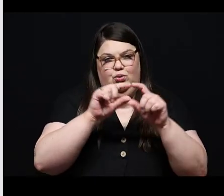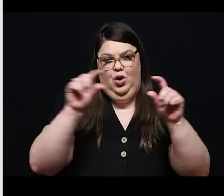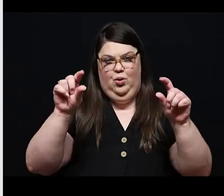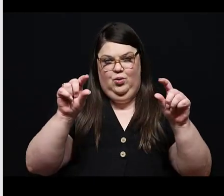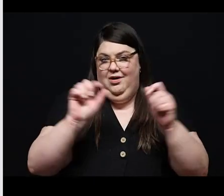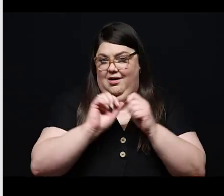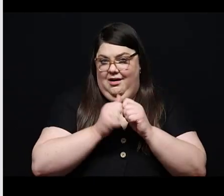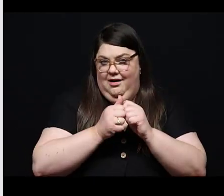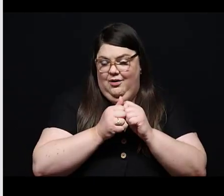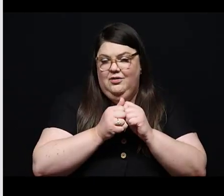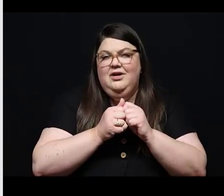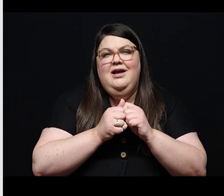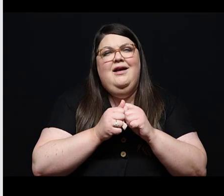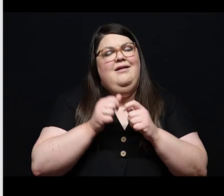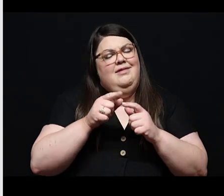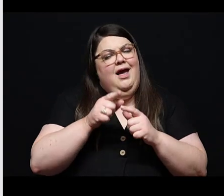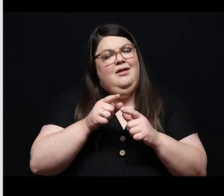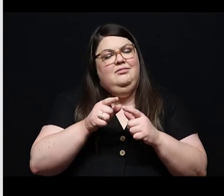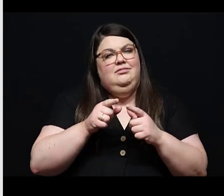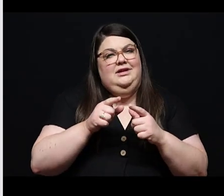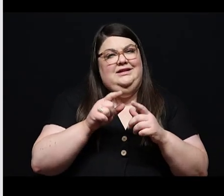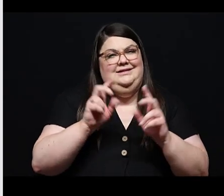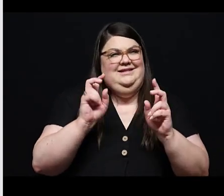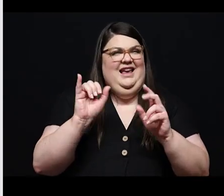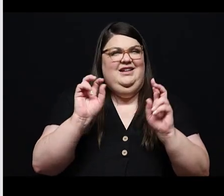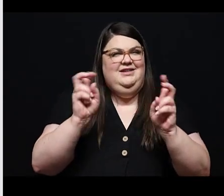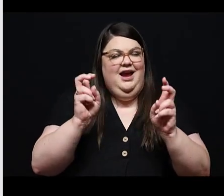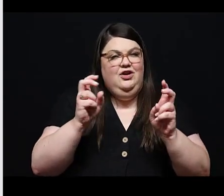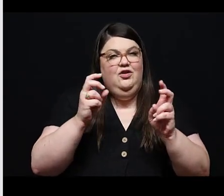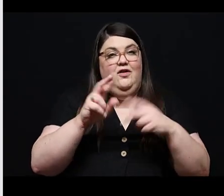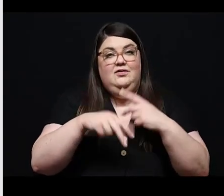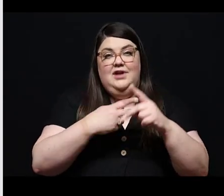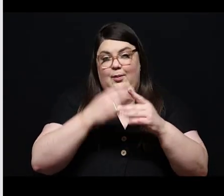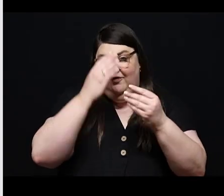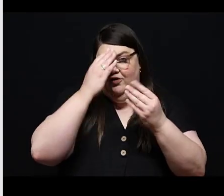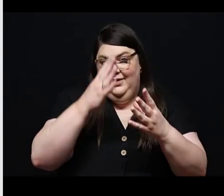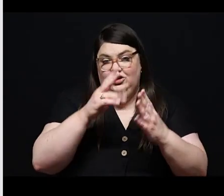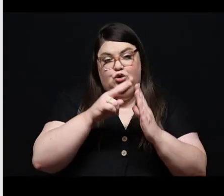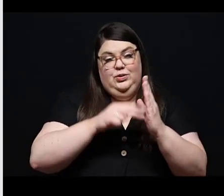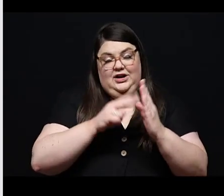The header row acts as a title for the type of information readers will find in each column.